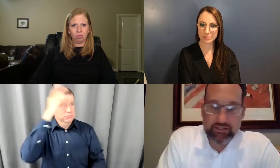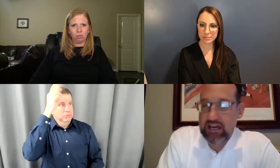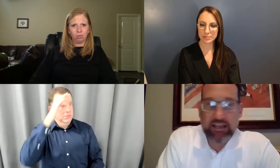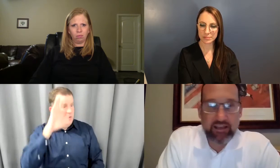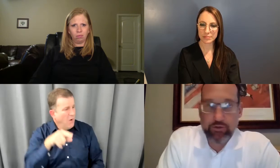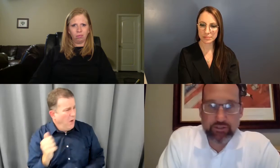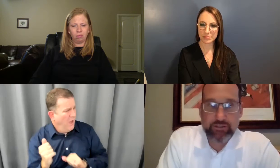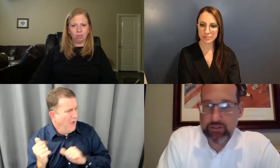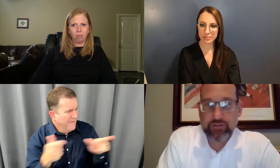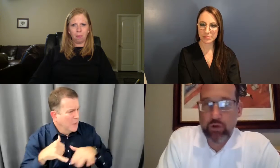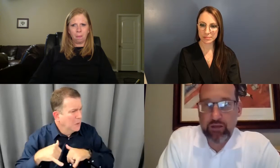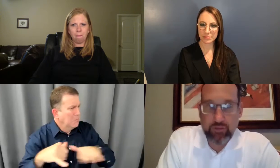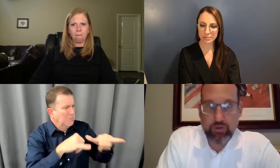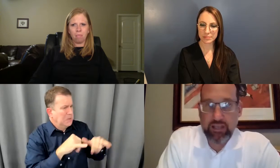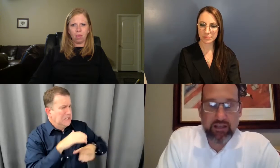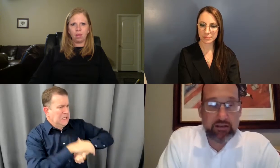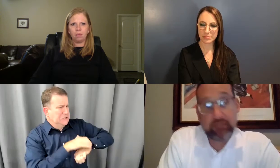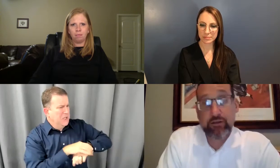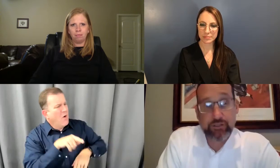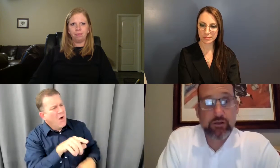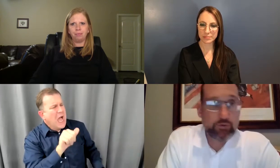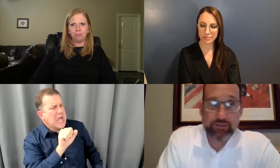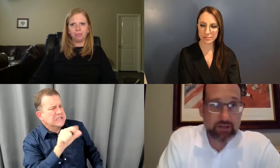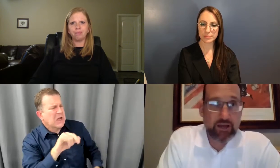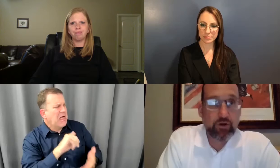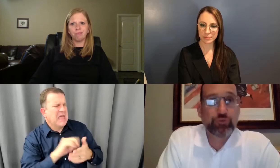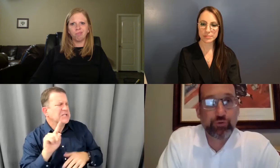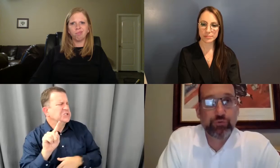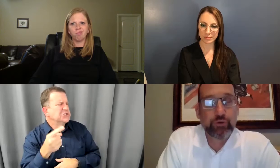and sign language is just a way of communicating in English, which is not at all true.